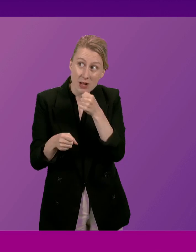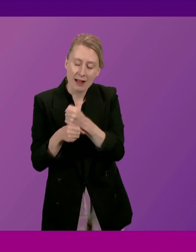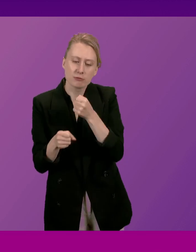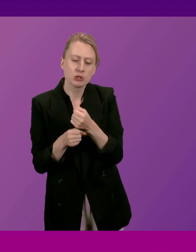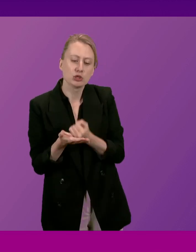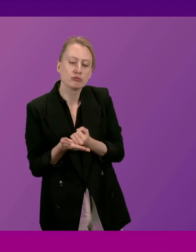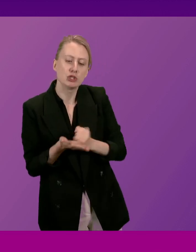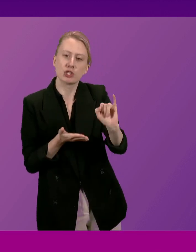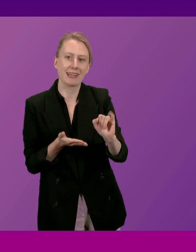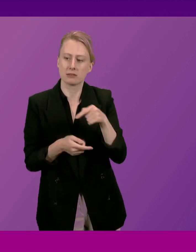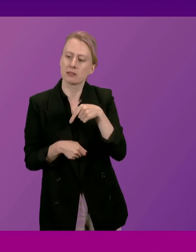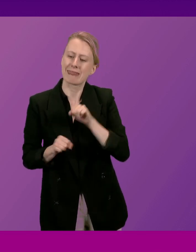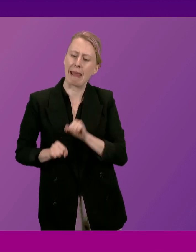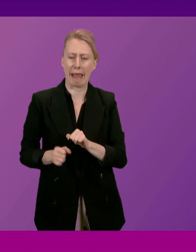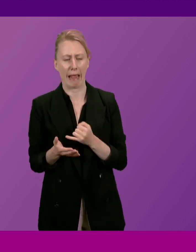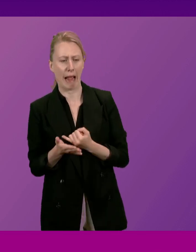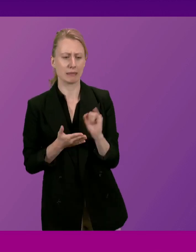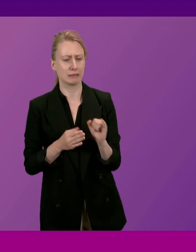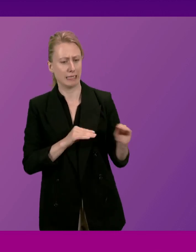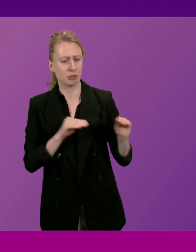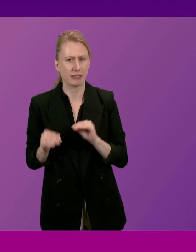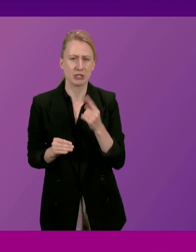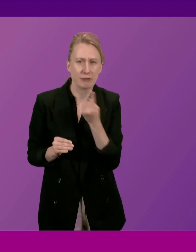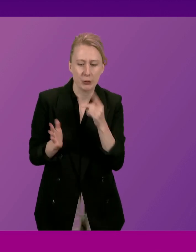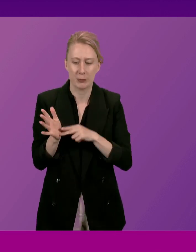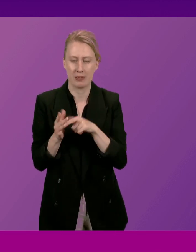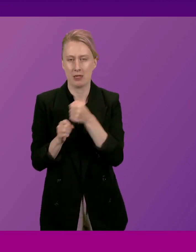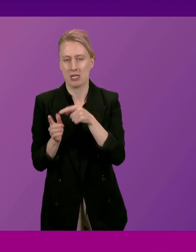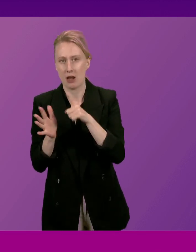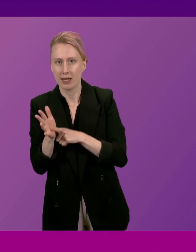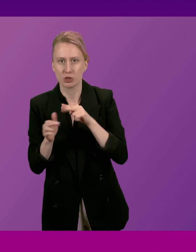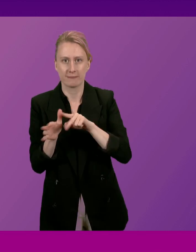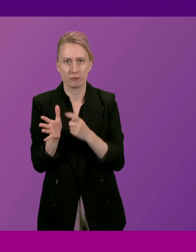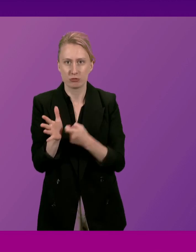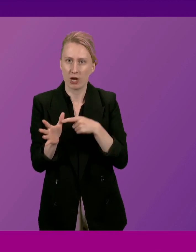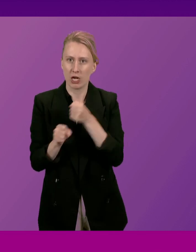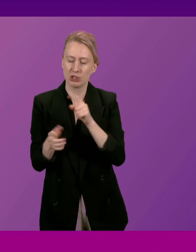anti-immigration rhetoric of Nigel Farage and those who seem determined to imitate him?